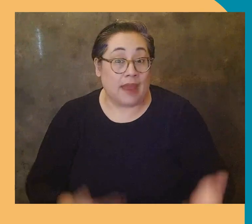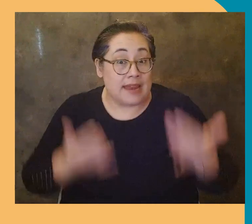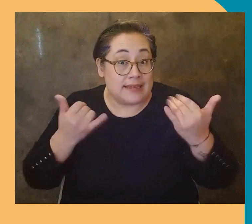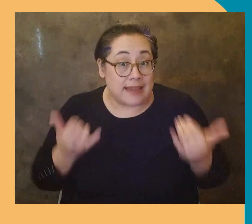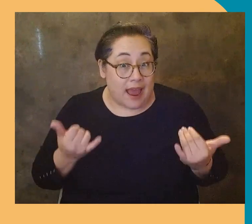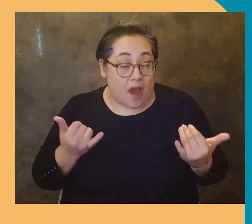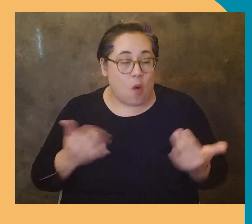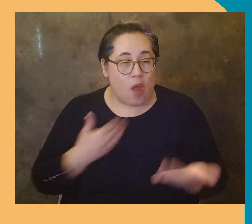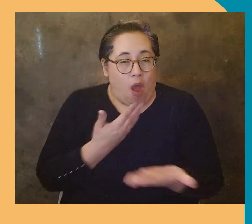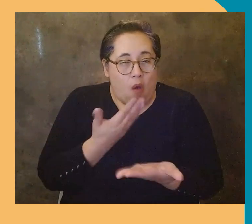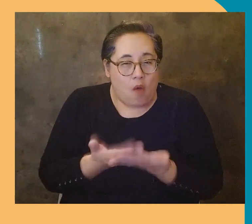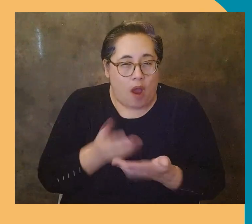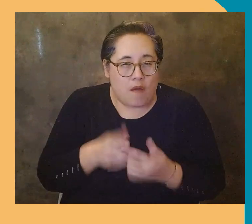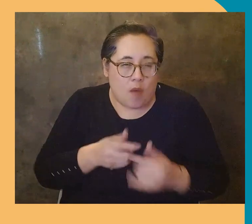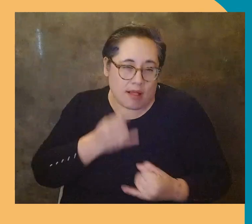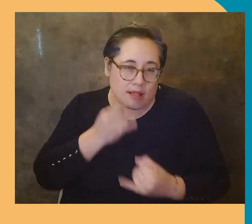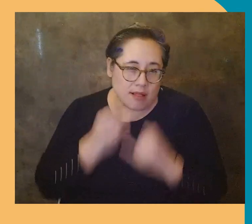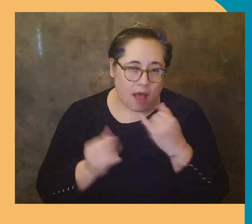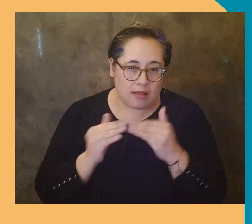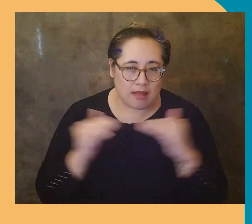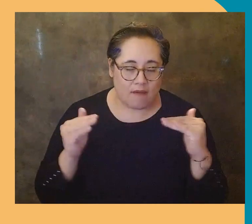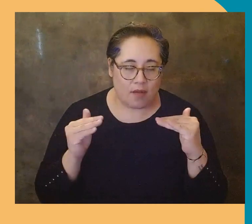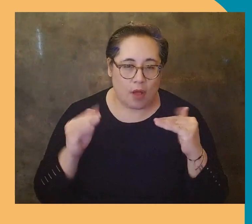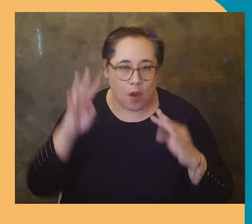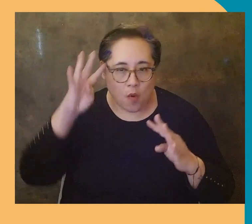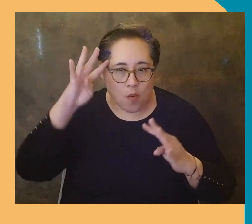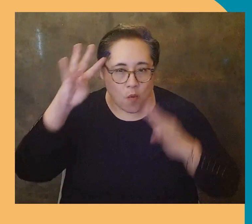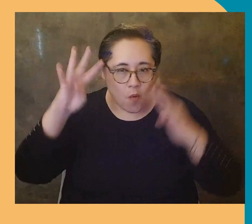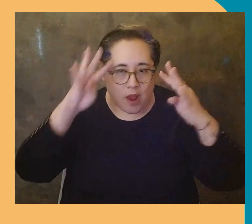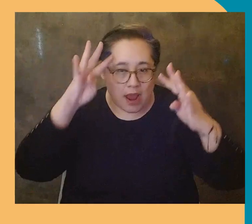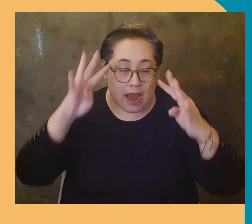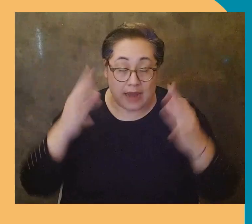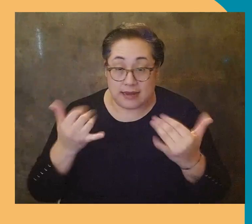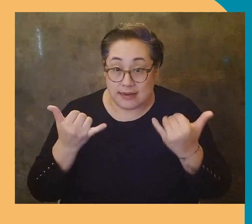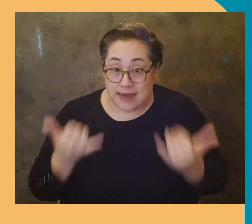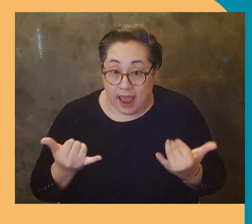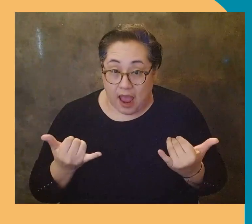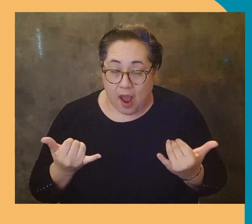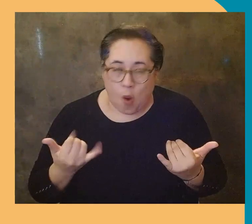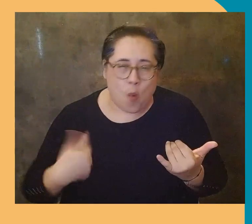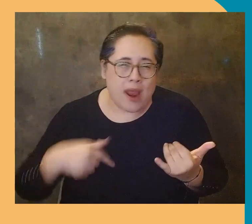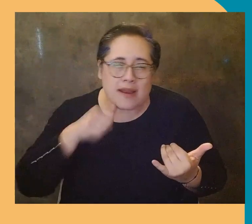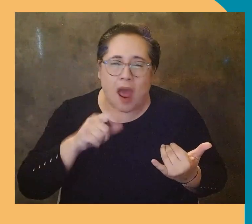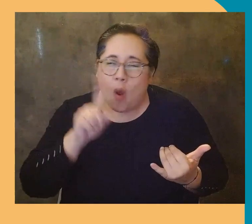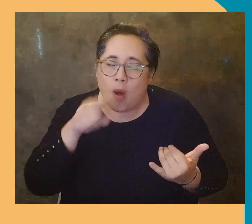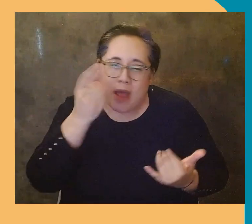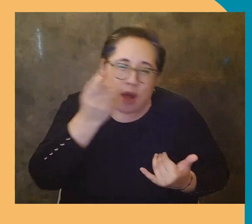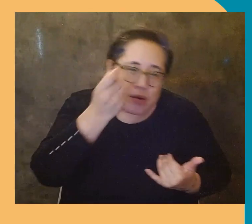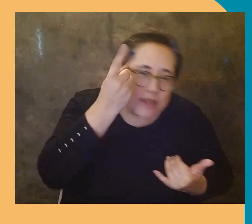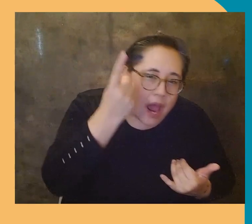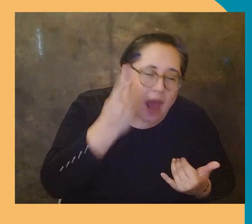We've now reached that final level. Creating. At this point, it's no longer just about ...